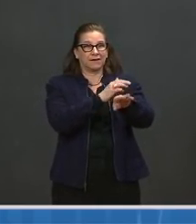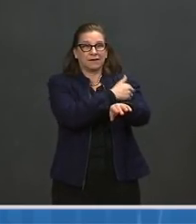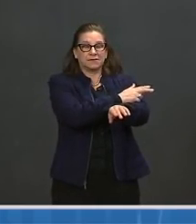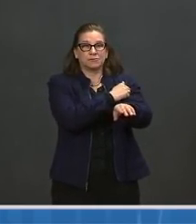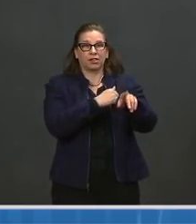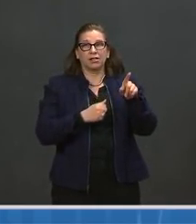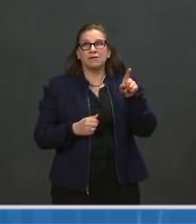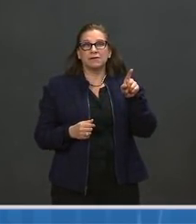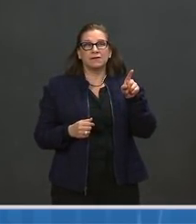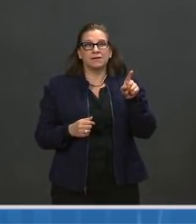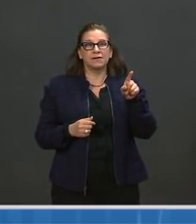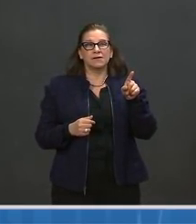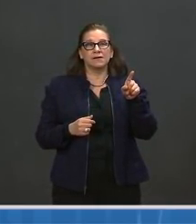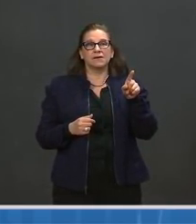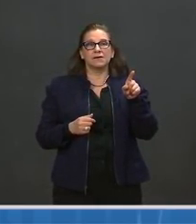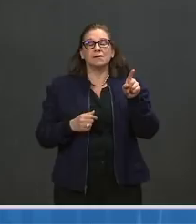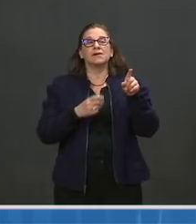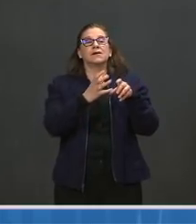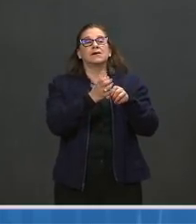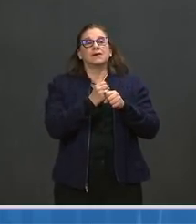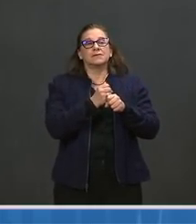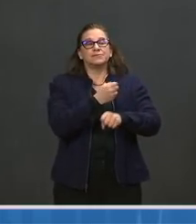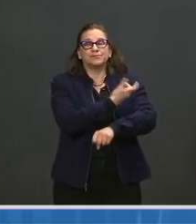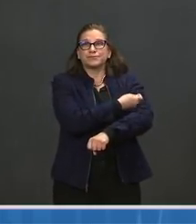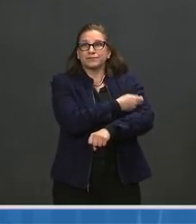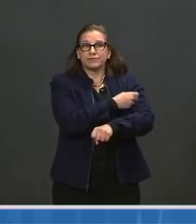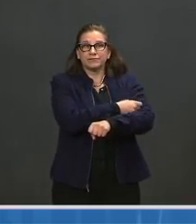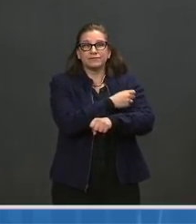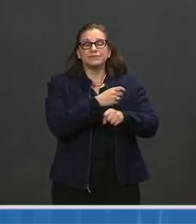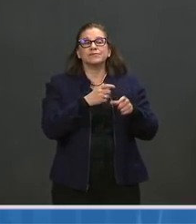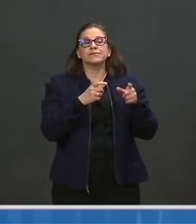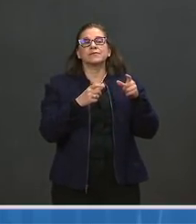in early January through the end of February I consider to be very concerning.